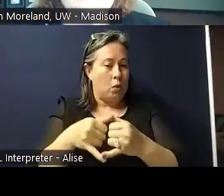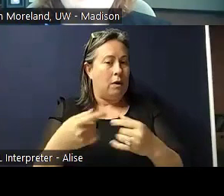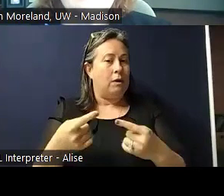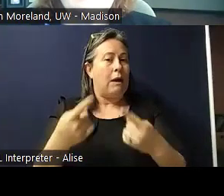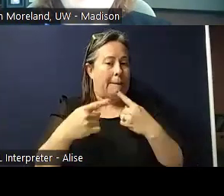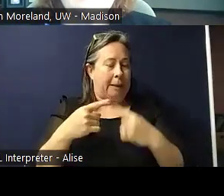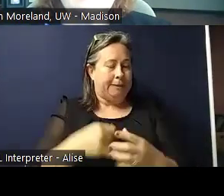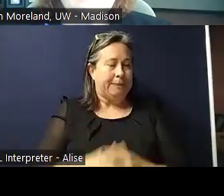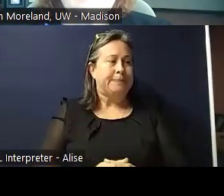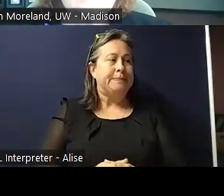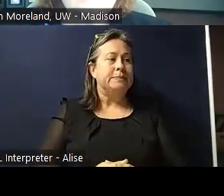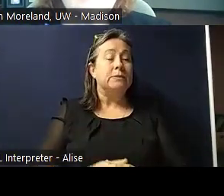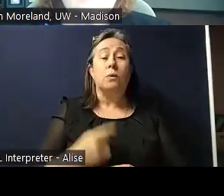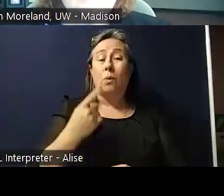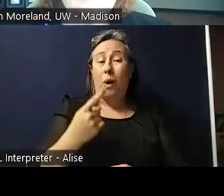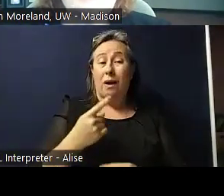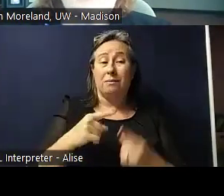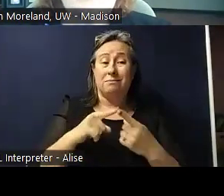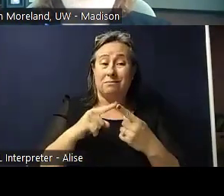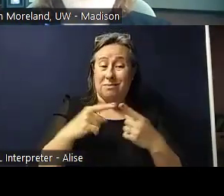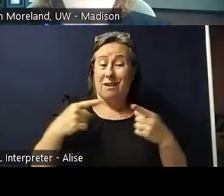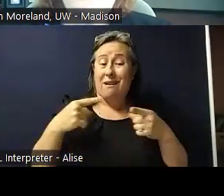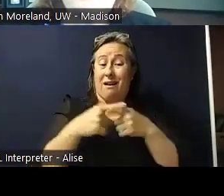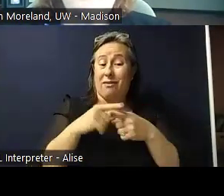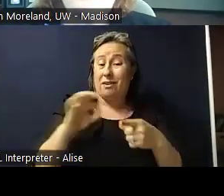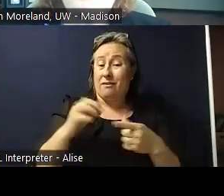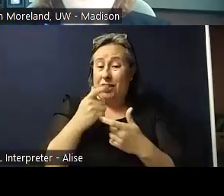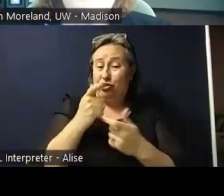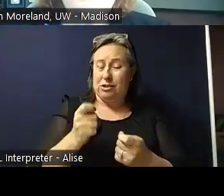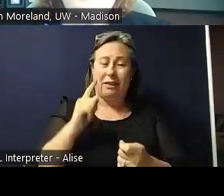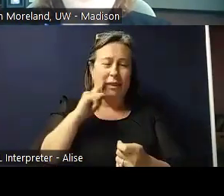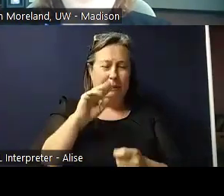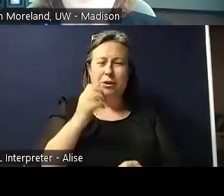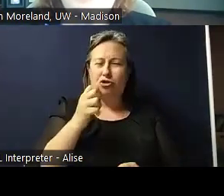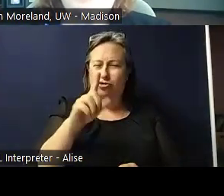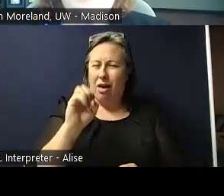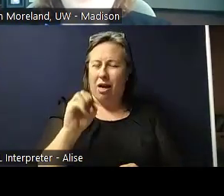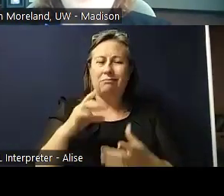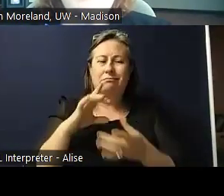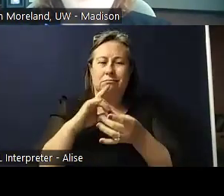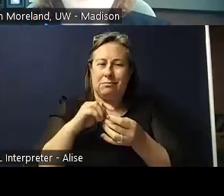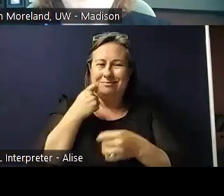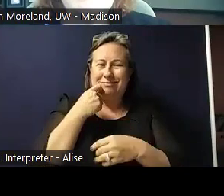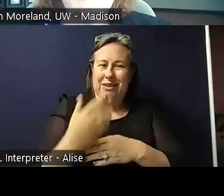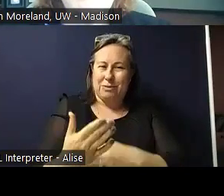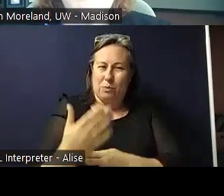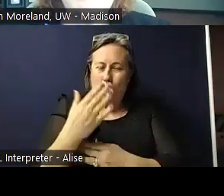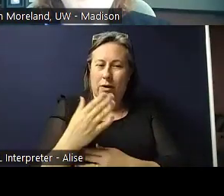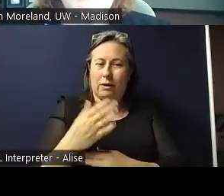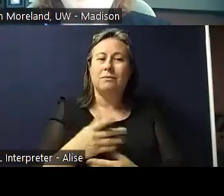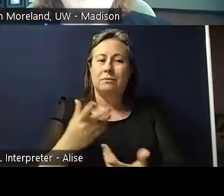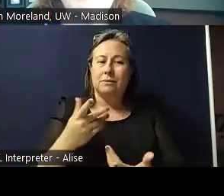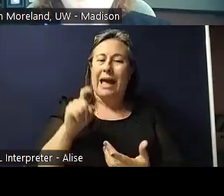One of those is conflict of interest. I think Michelle mentioned this morning that you have to make a determination